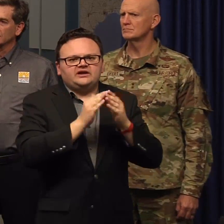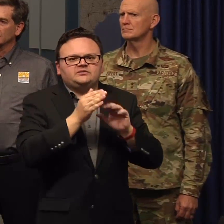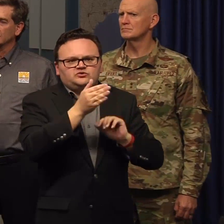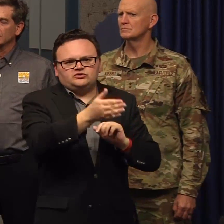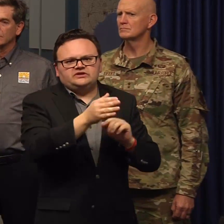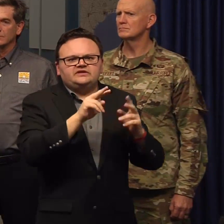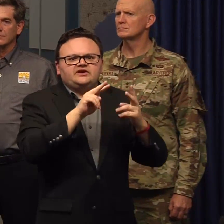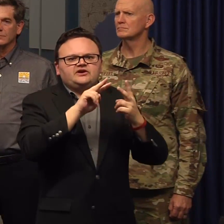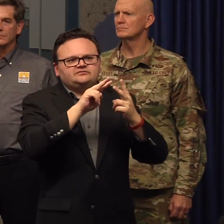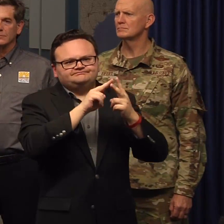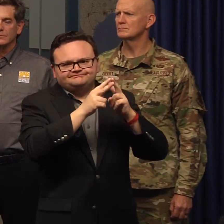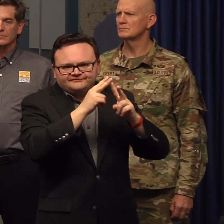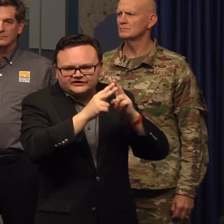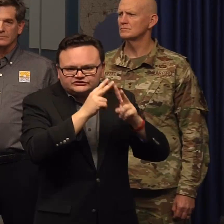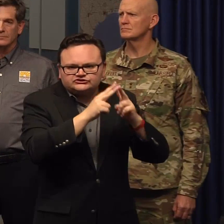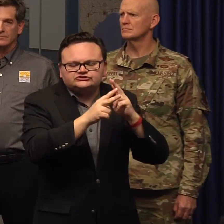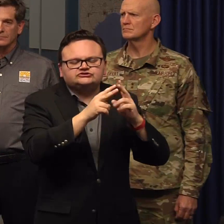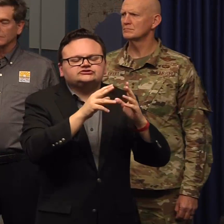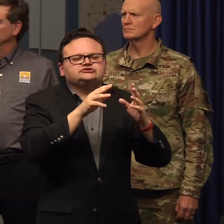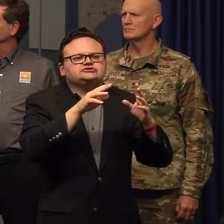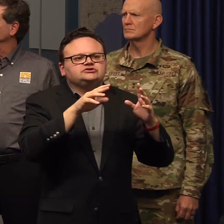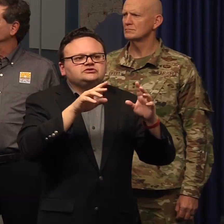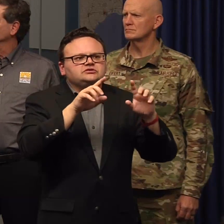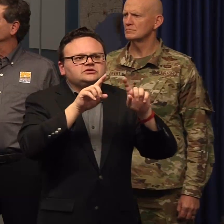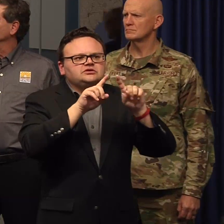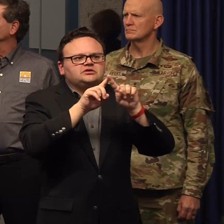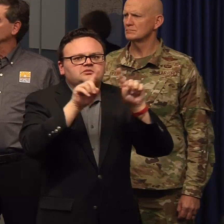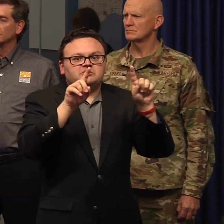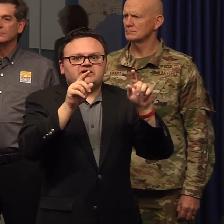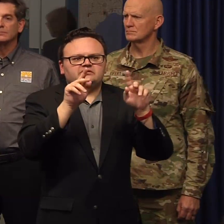PEOPLEARE TAKING IT IN STRIDE . WORKING HARD.